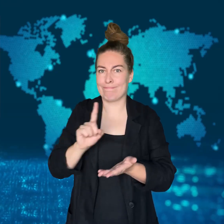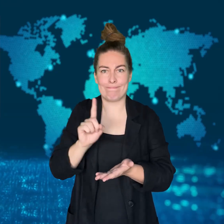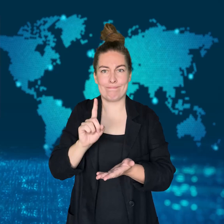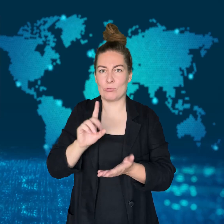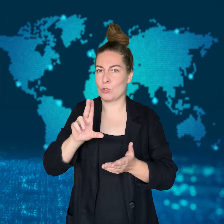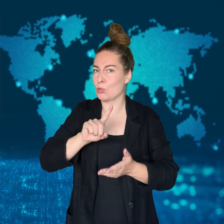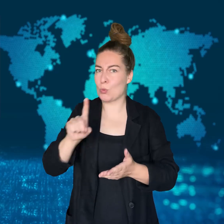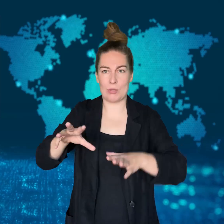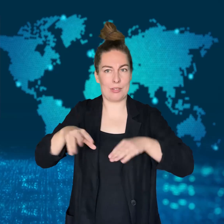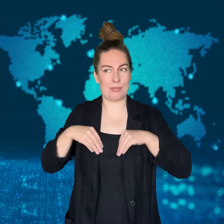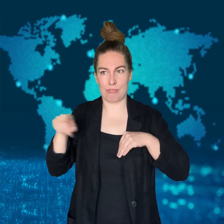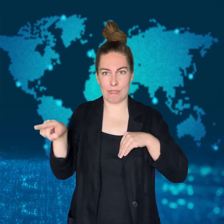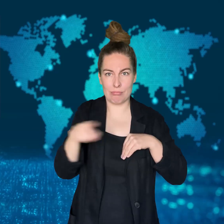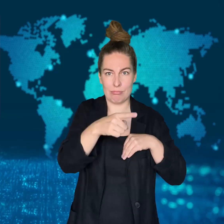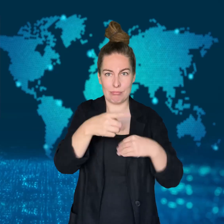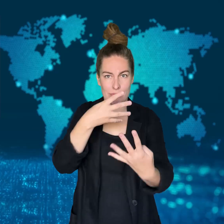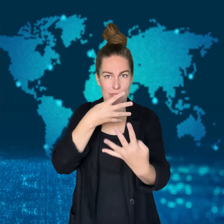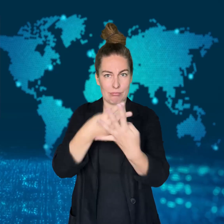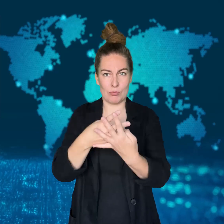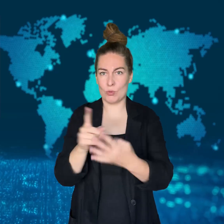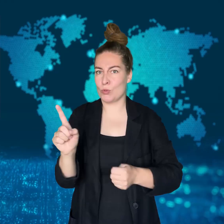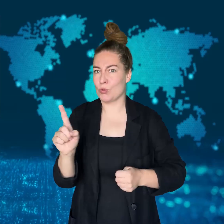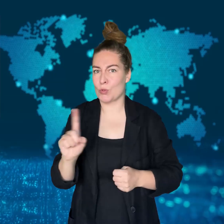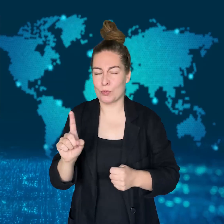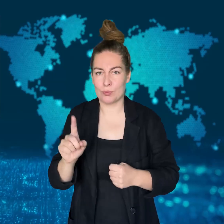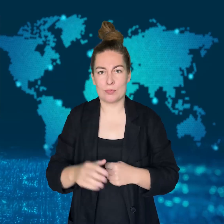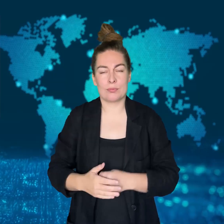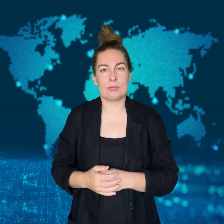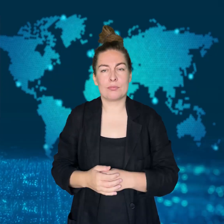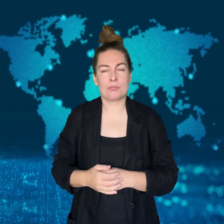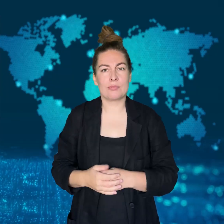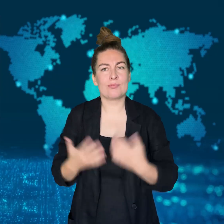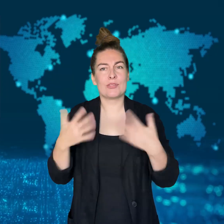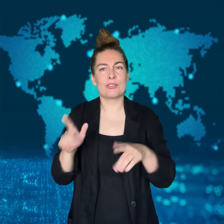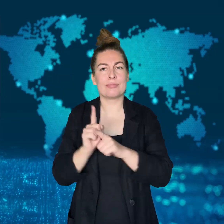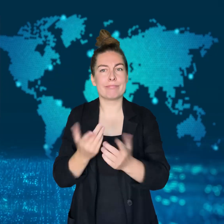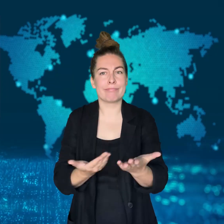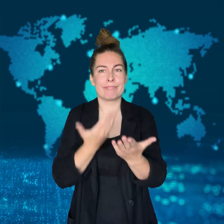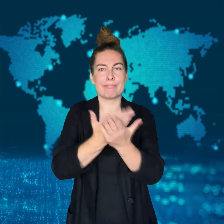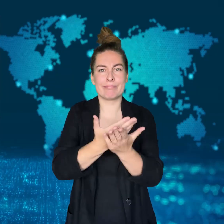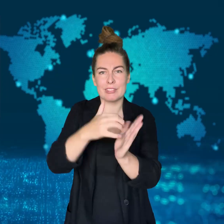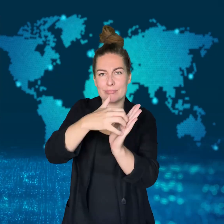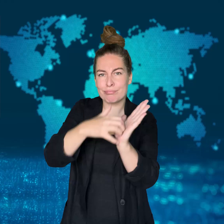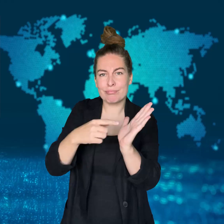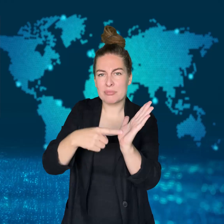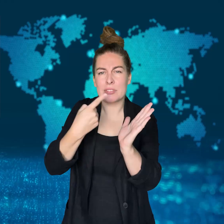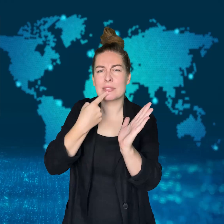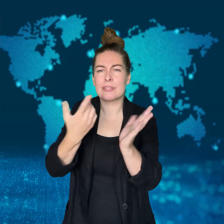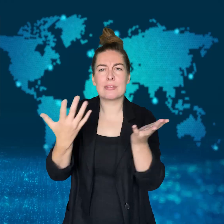The statement included that freedom of expression -